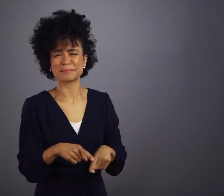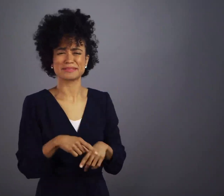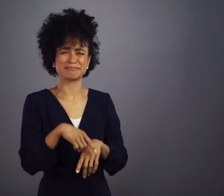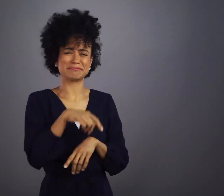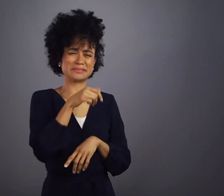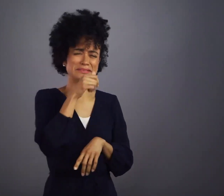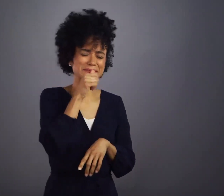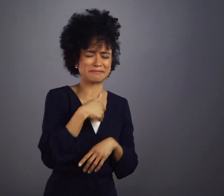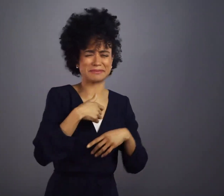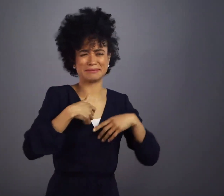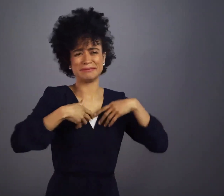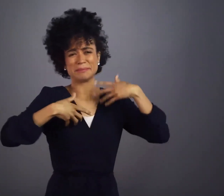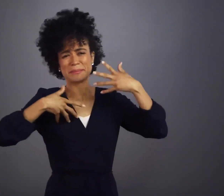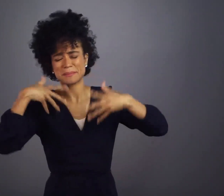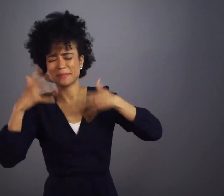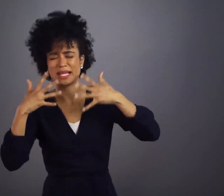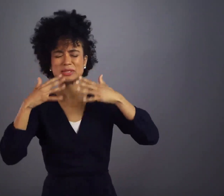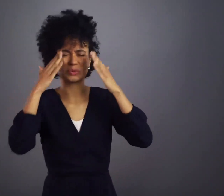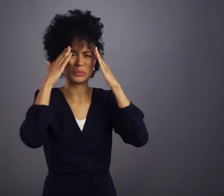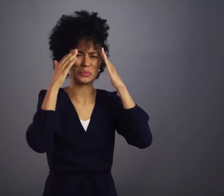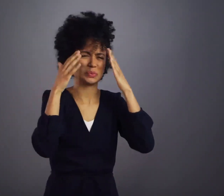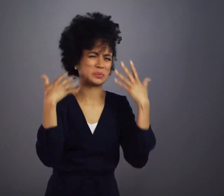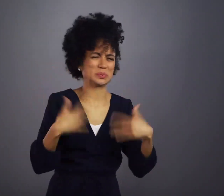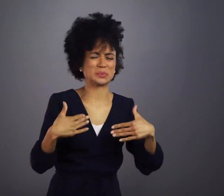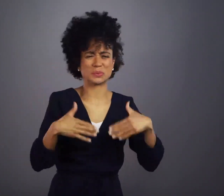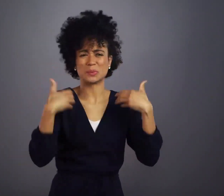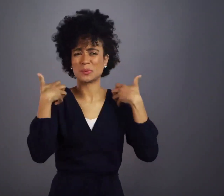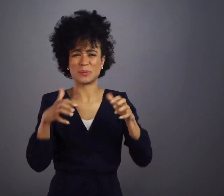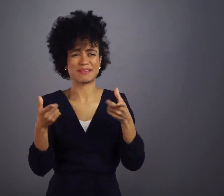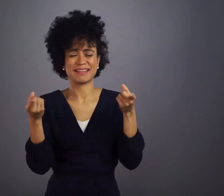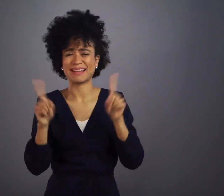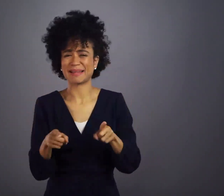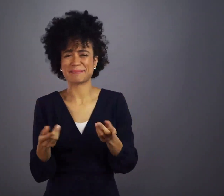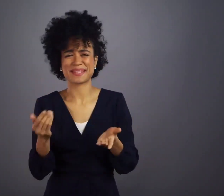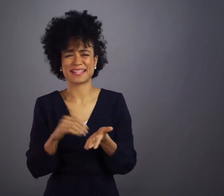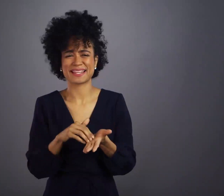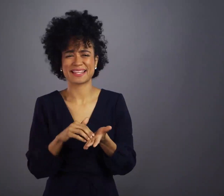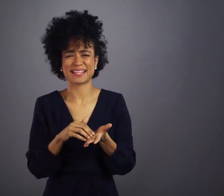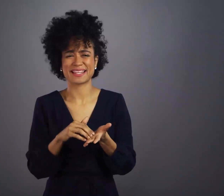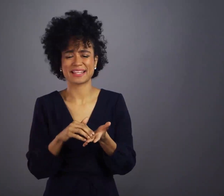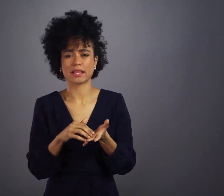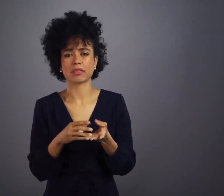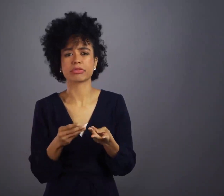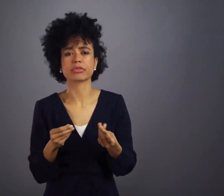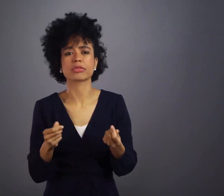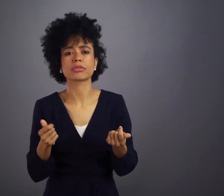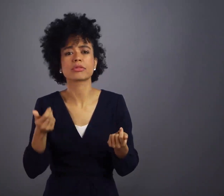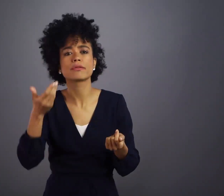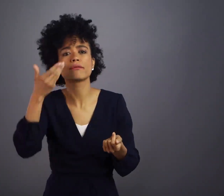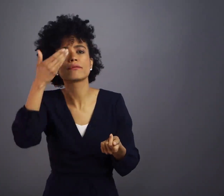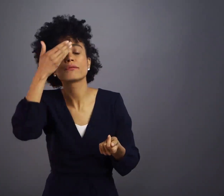with sufficient force the memory of the suffering and humiliation of even a week or a month ago.